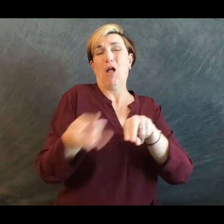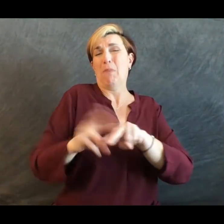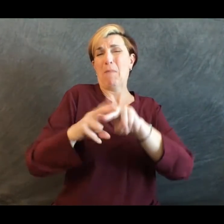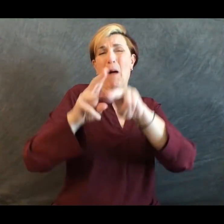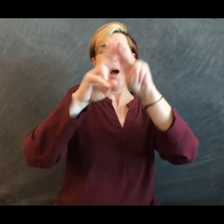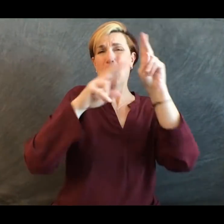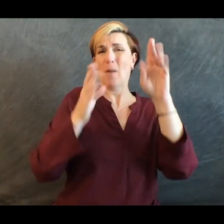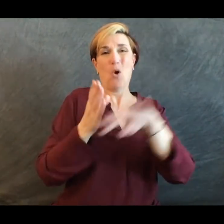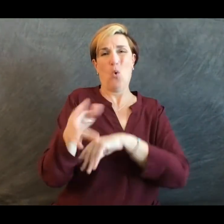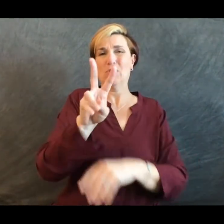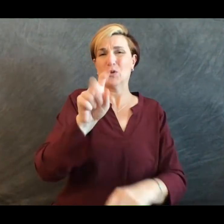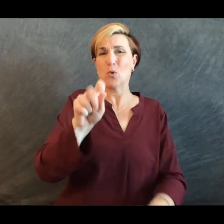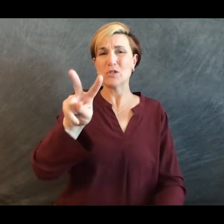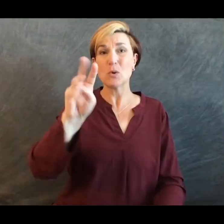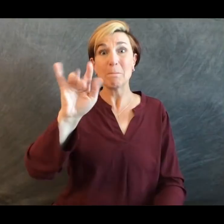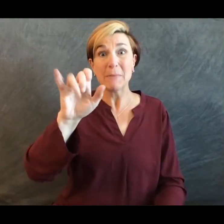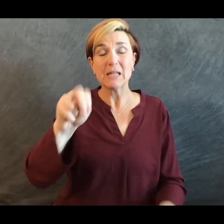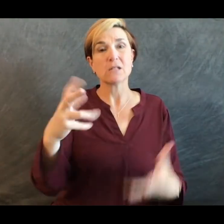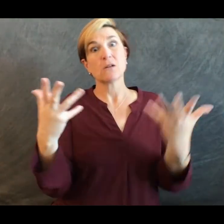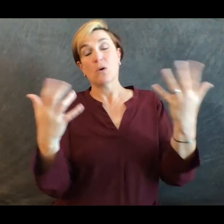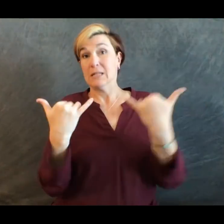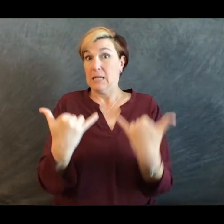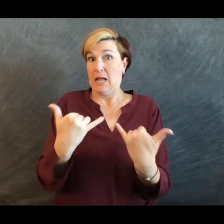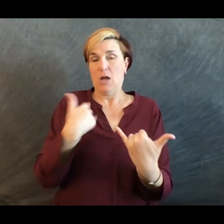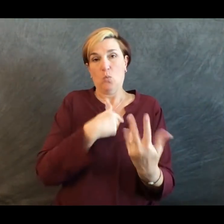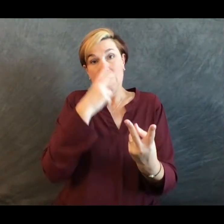country so we'll see what it ends up being but it looks like we're headed to